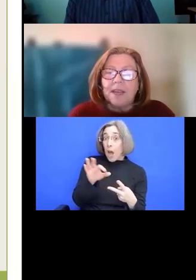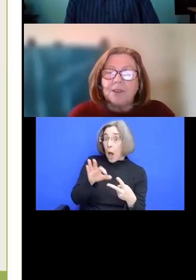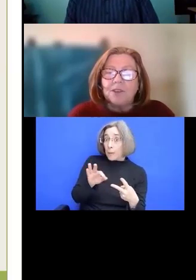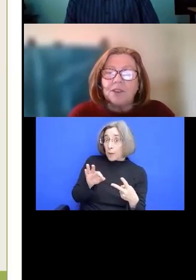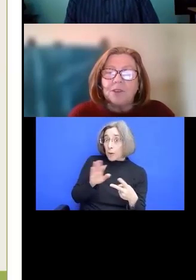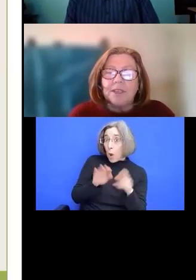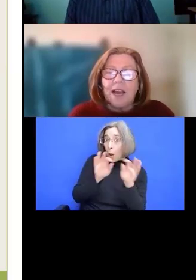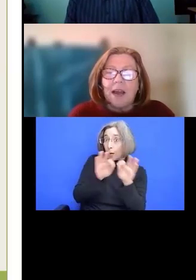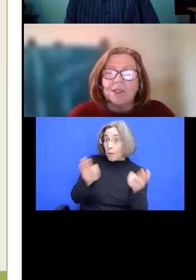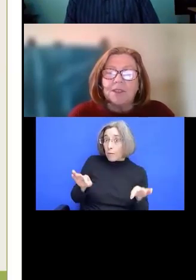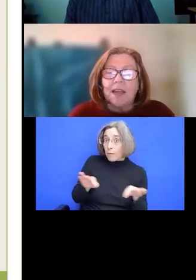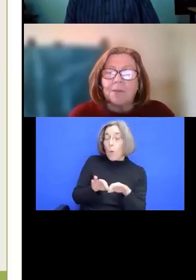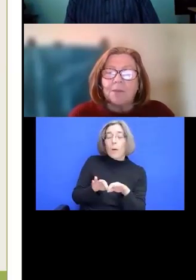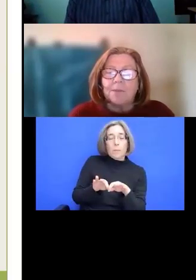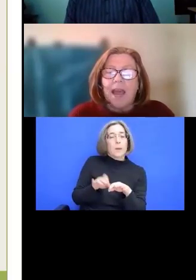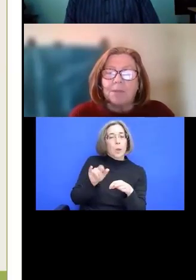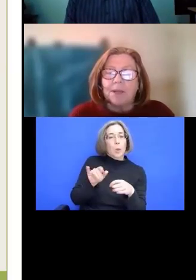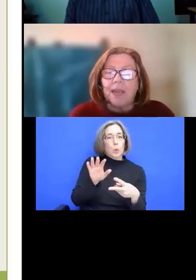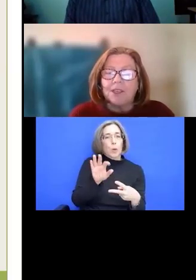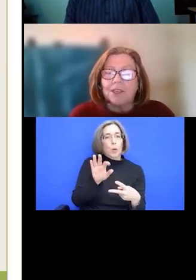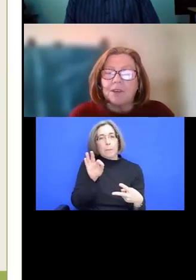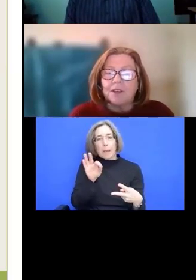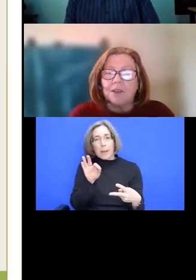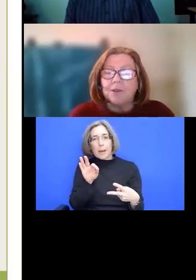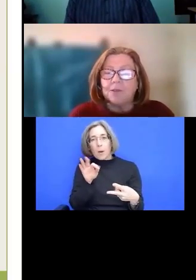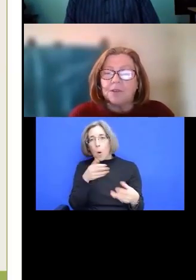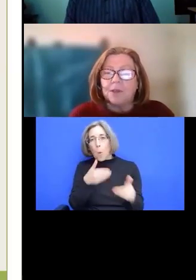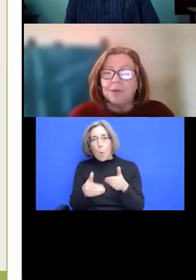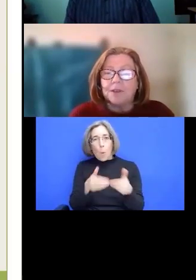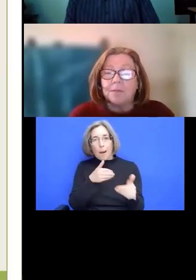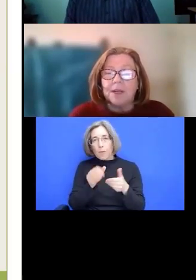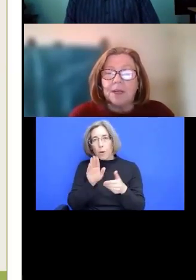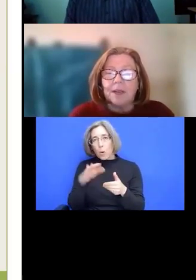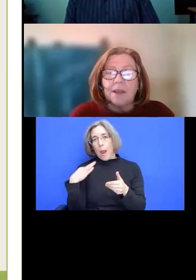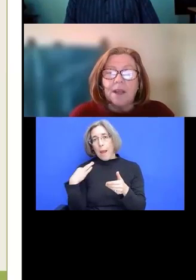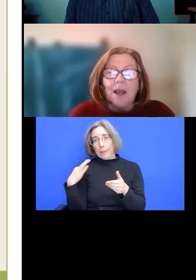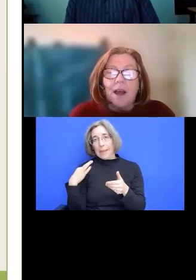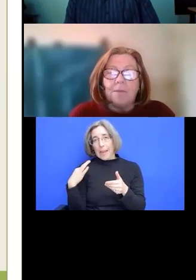then you should use the option that the application used when you submitted it.